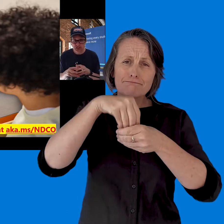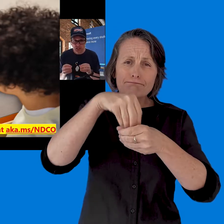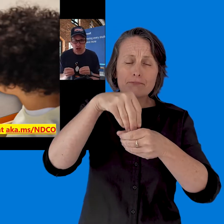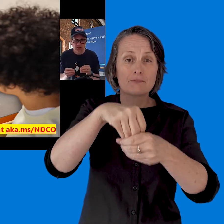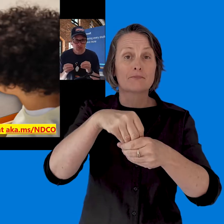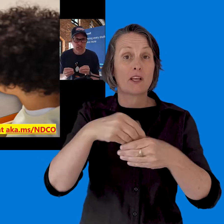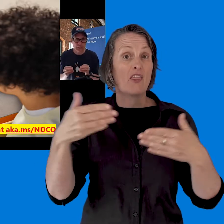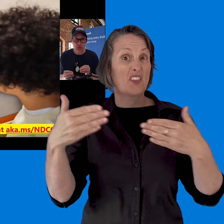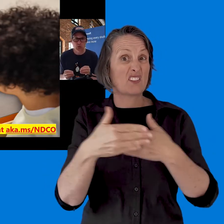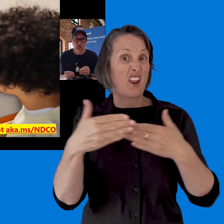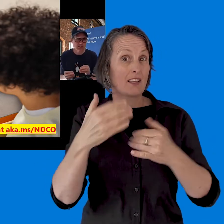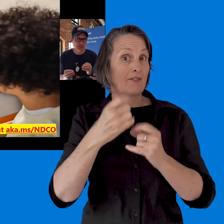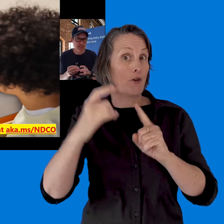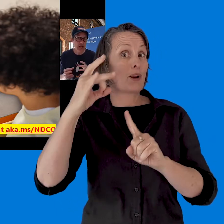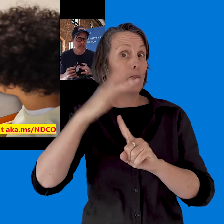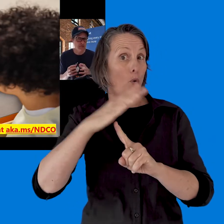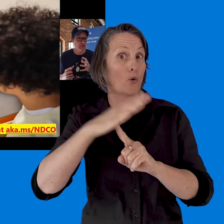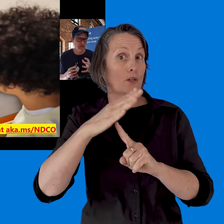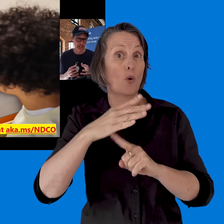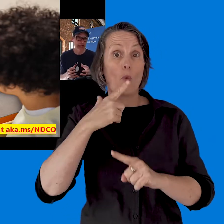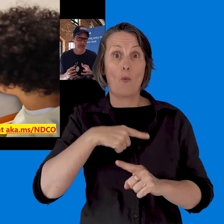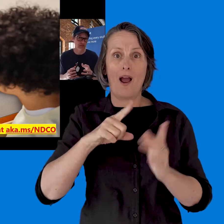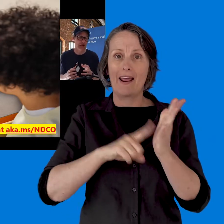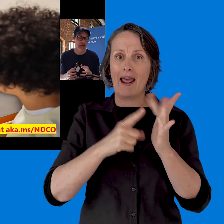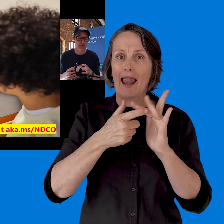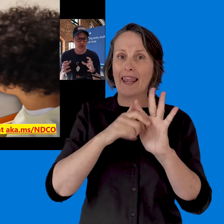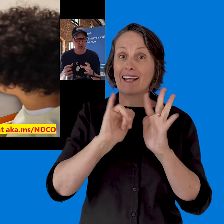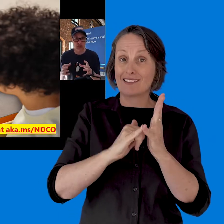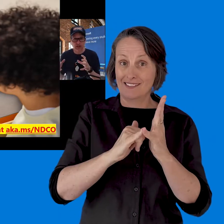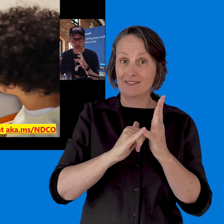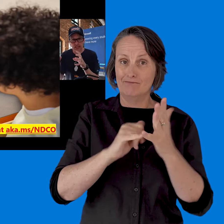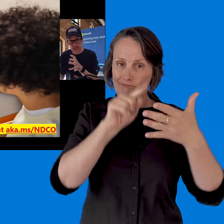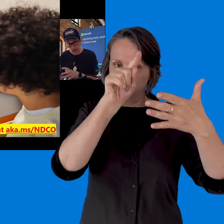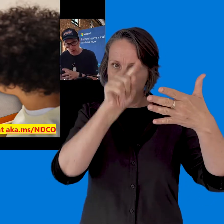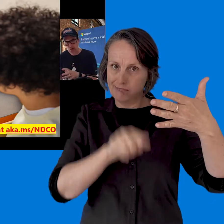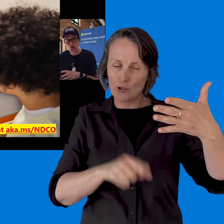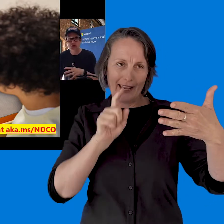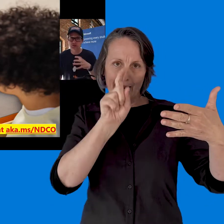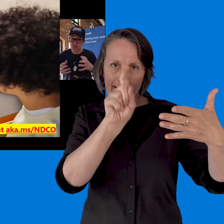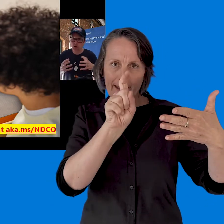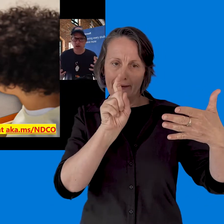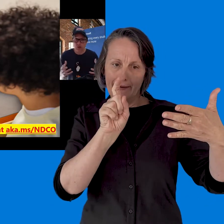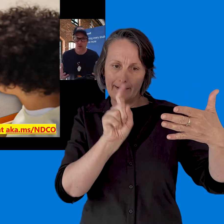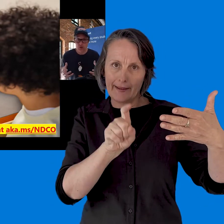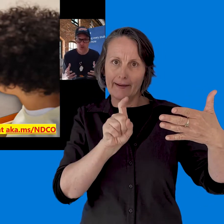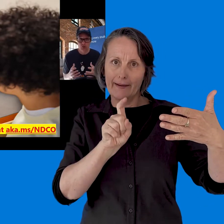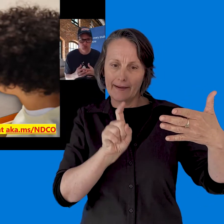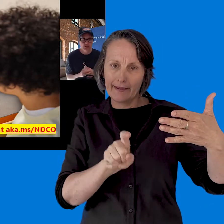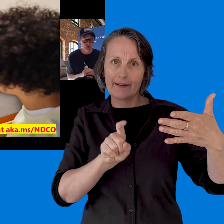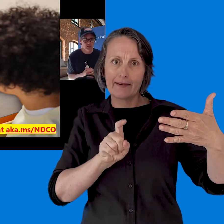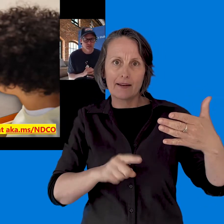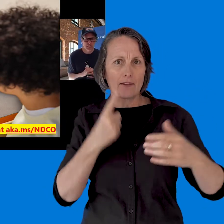the slides are really important 'cause the slides are full of the links, right? And so you can actually click on those and find all the good resources.